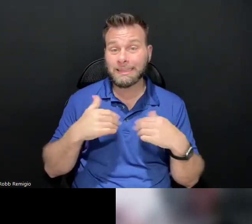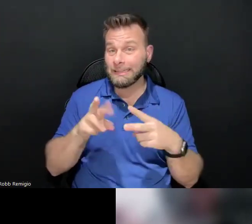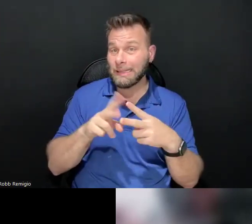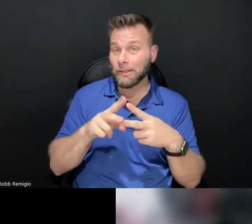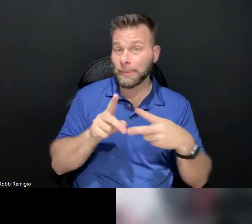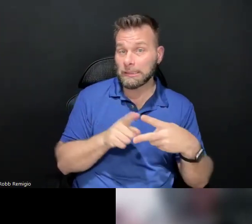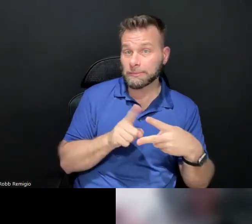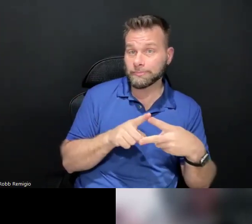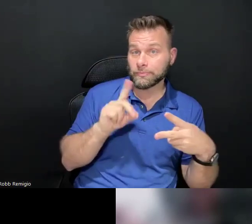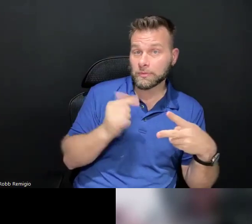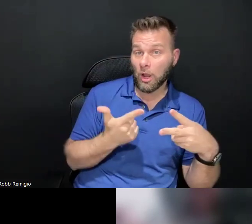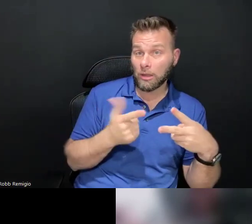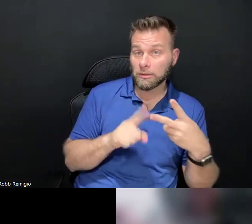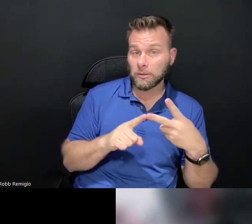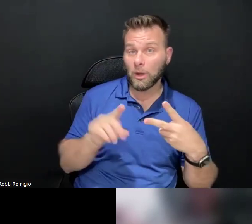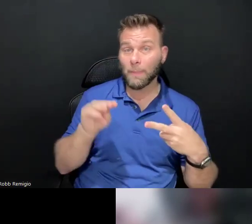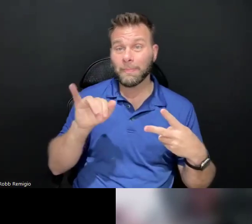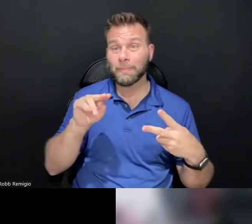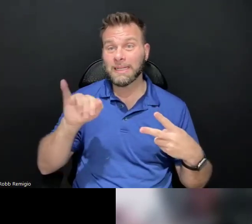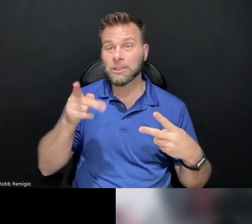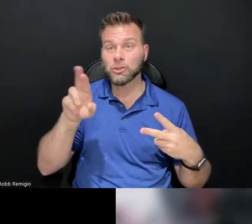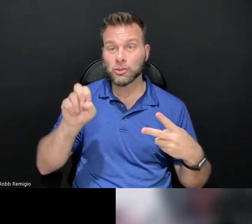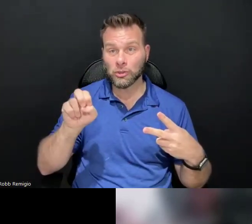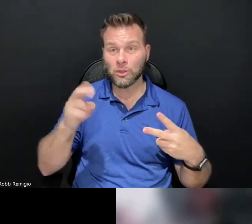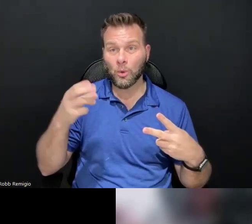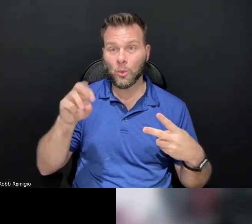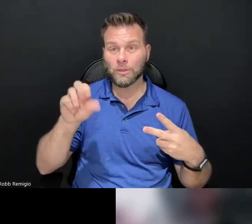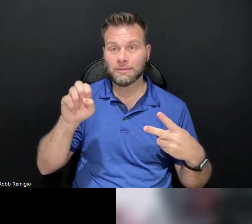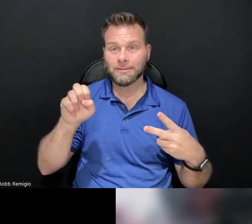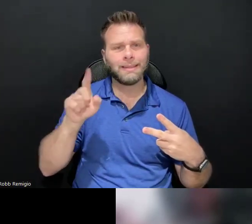It can only be one or things, a dog or a minute tour horse.